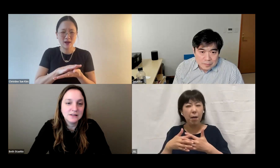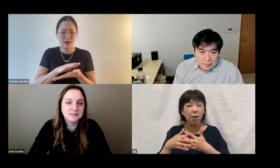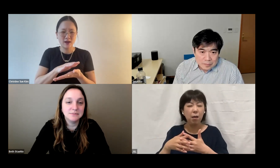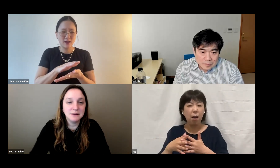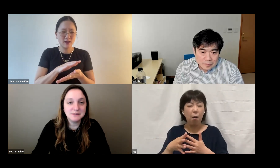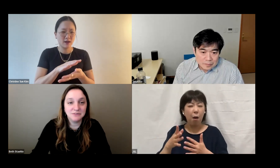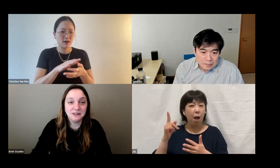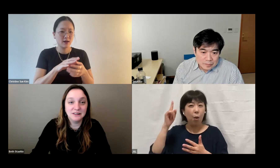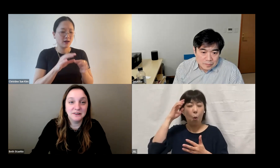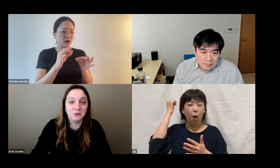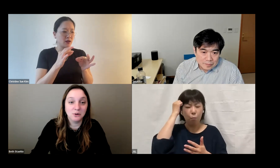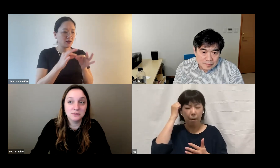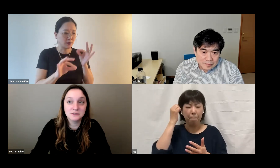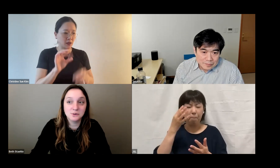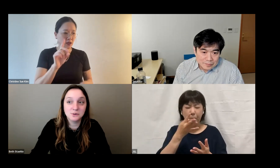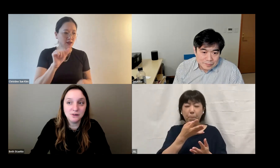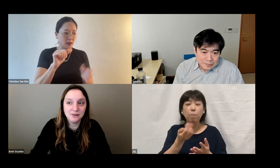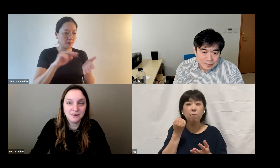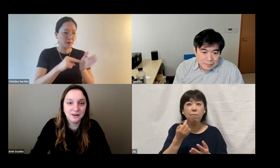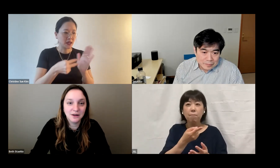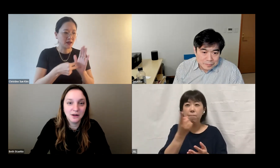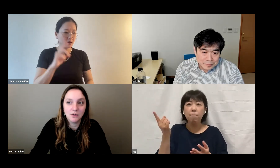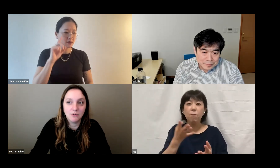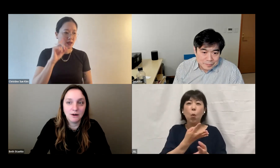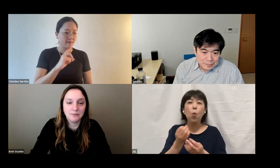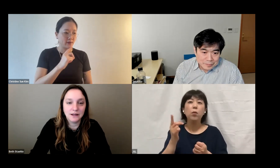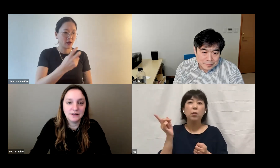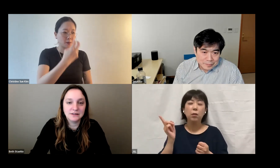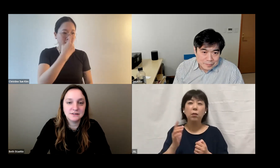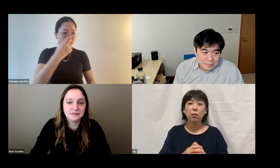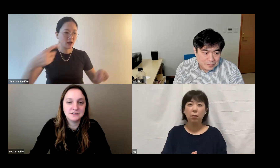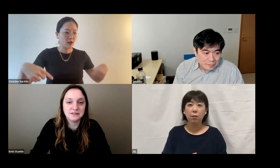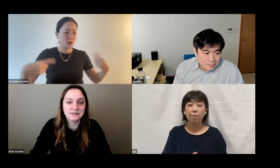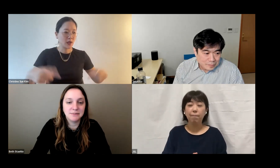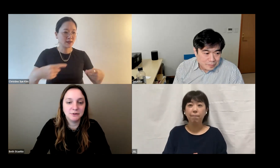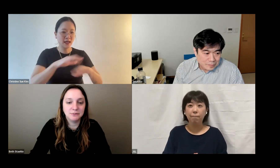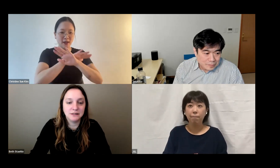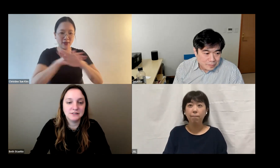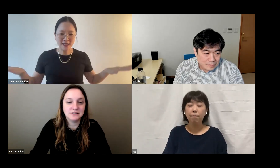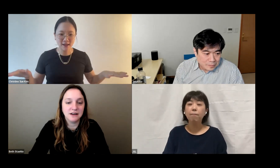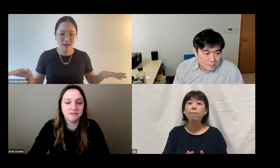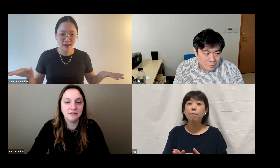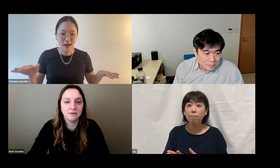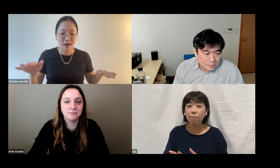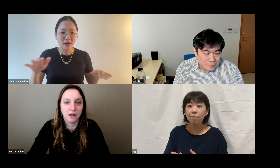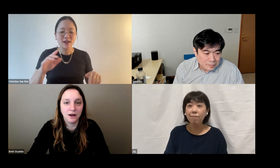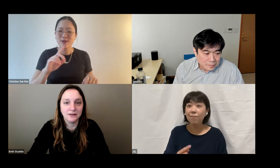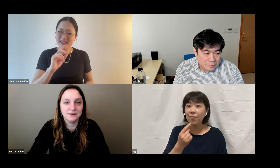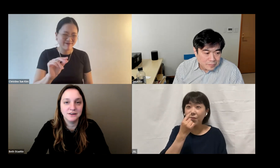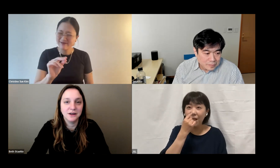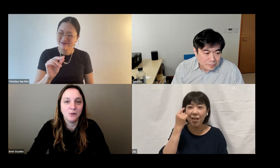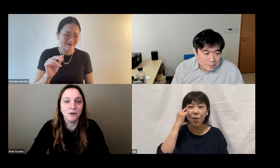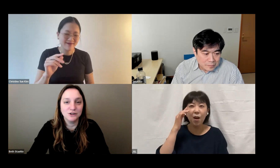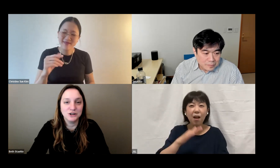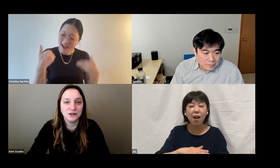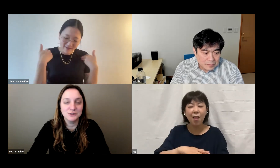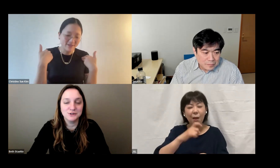sometimes I feel a little old school where I'm like disabled means deaf , blind, wheelchair users.